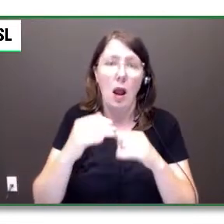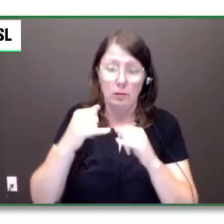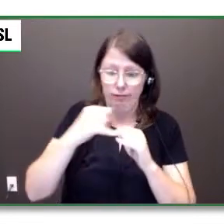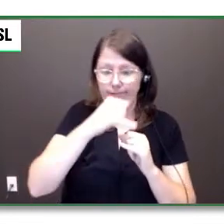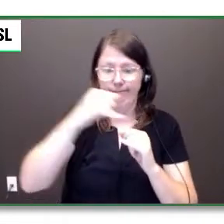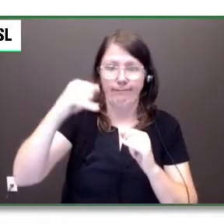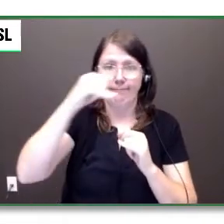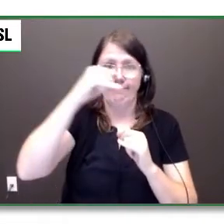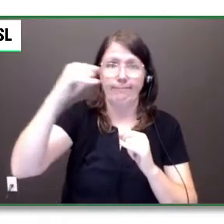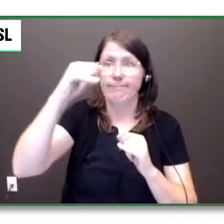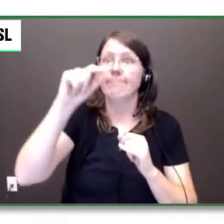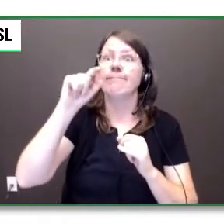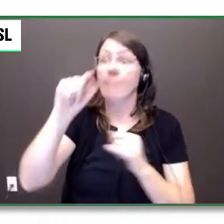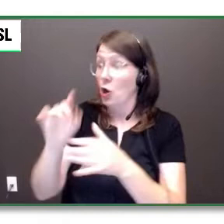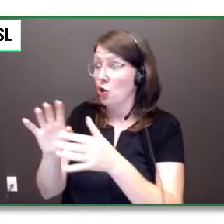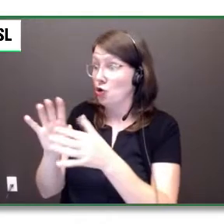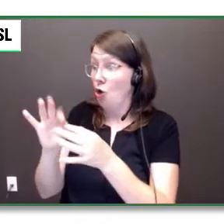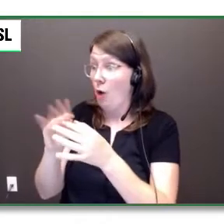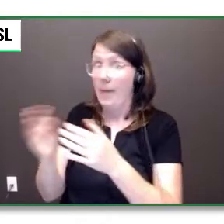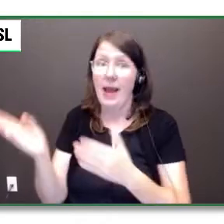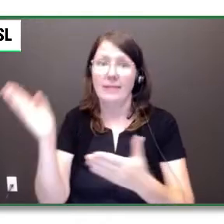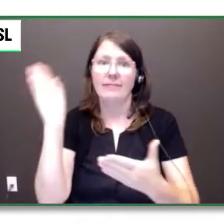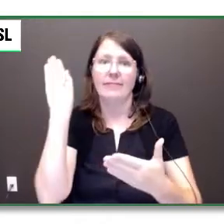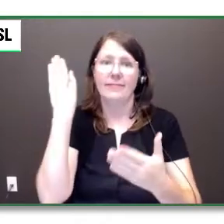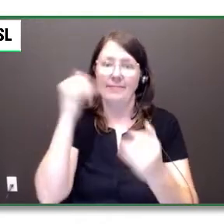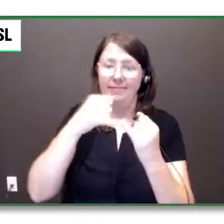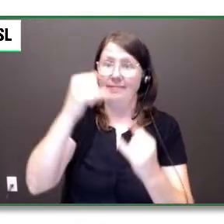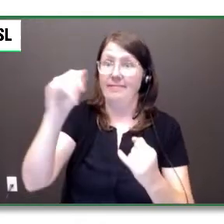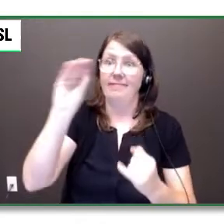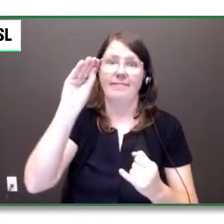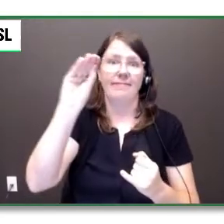um inform national standards in a different way than just yes you know